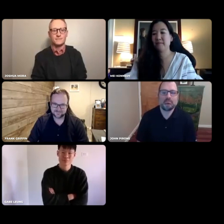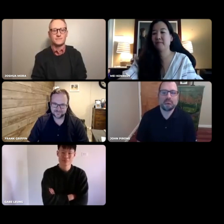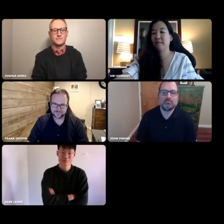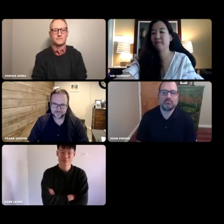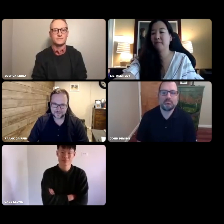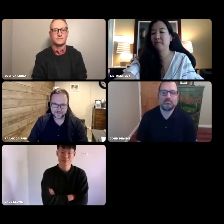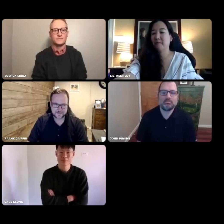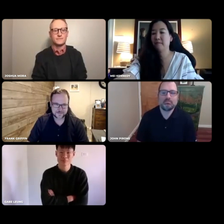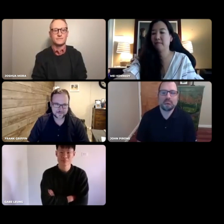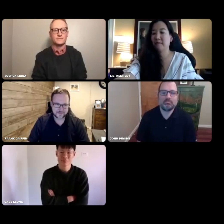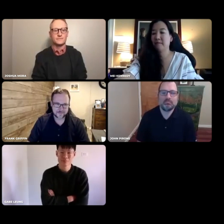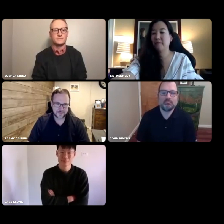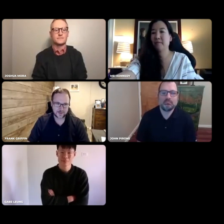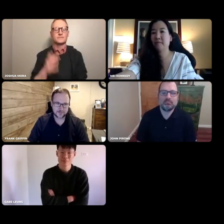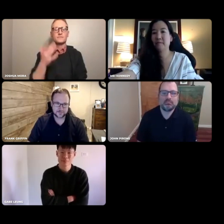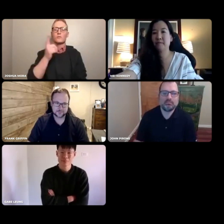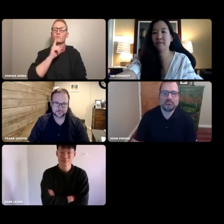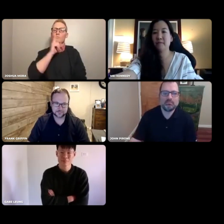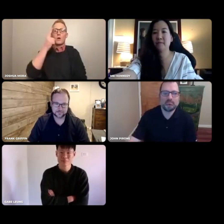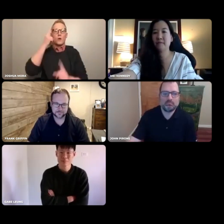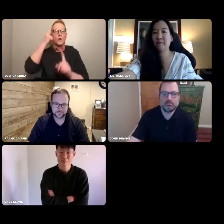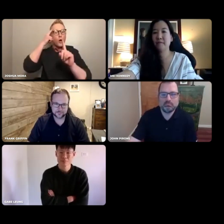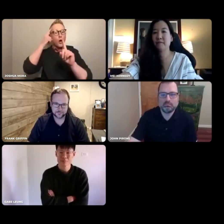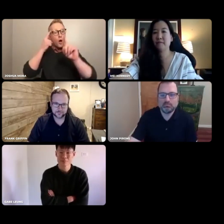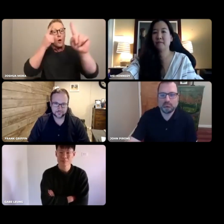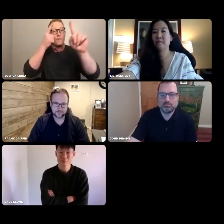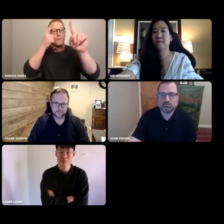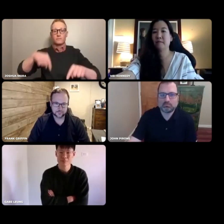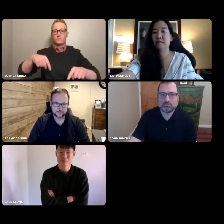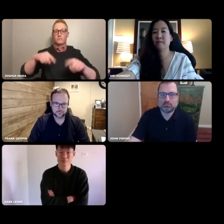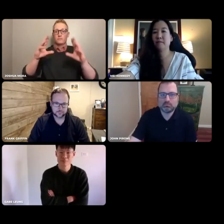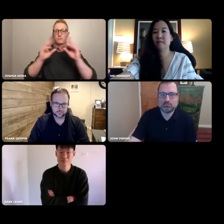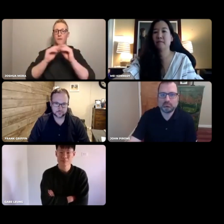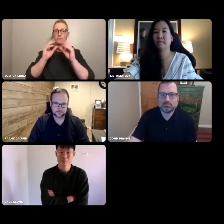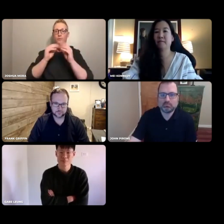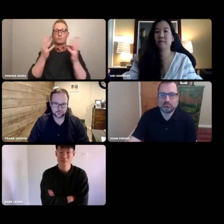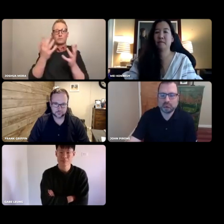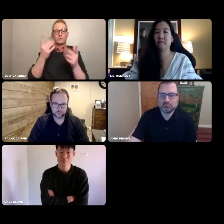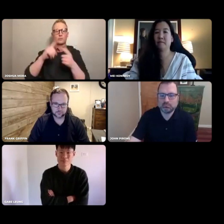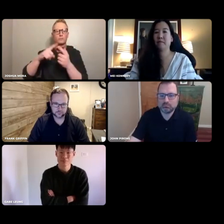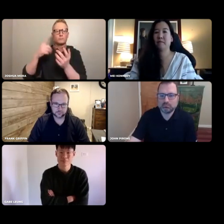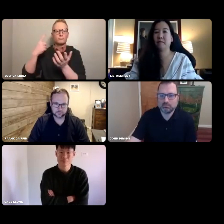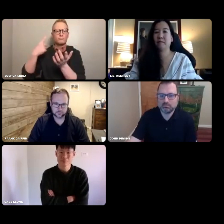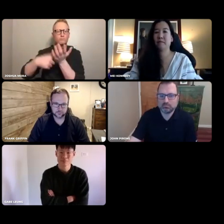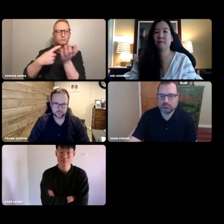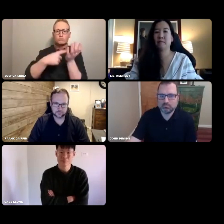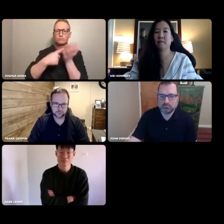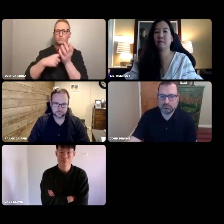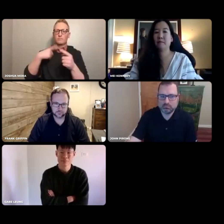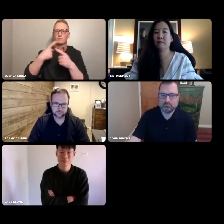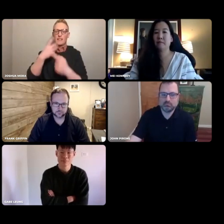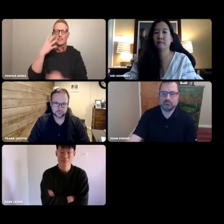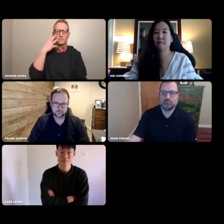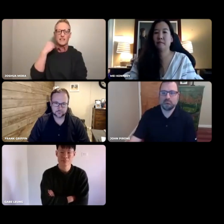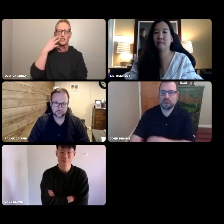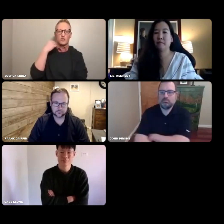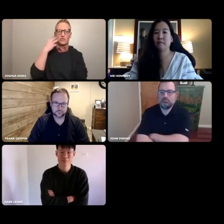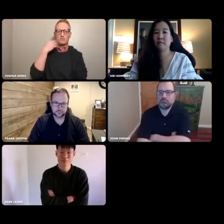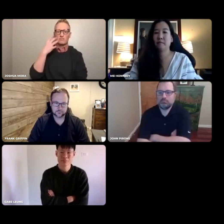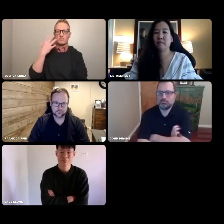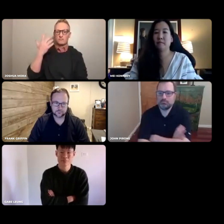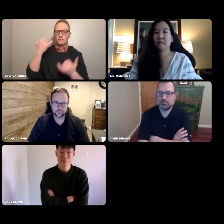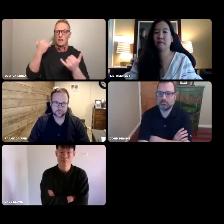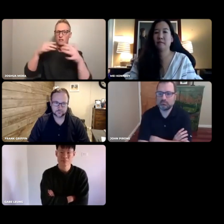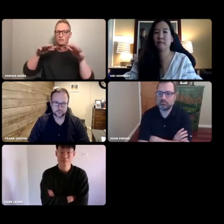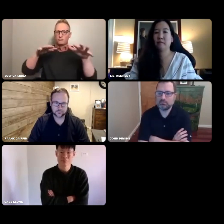The goal for tonight's webinar is to have a conversation